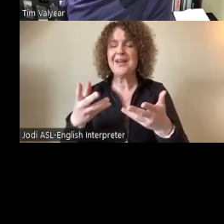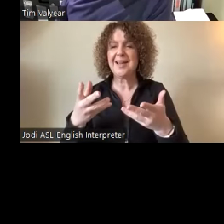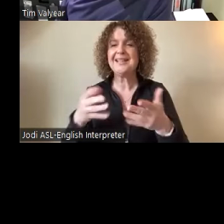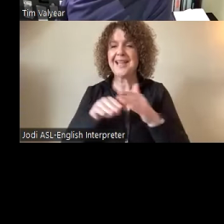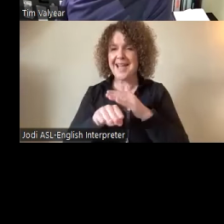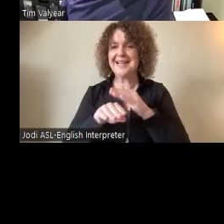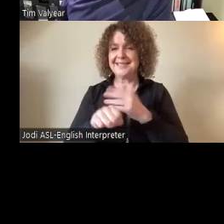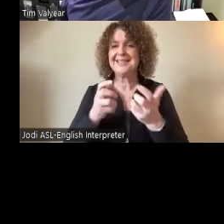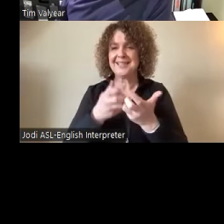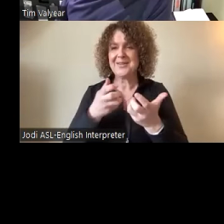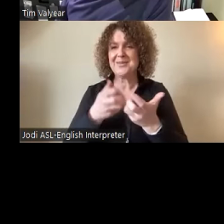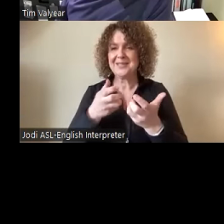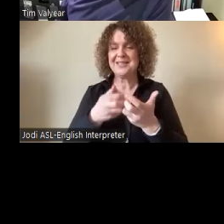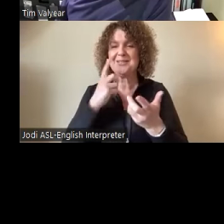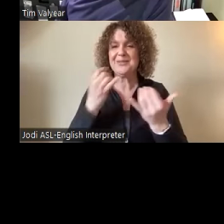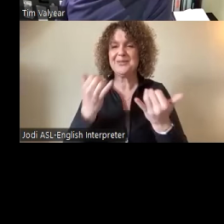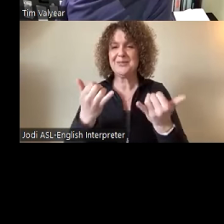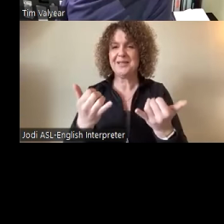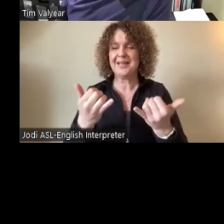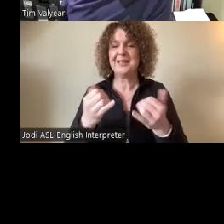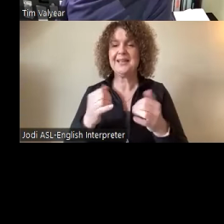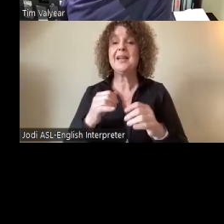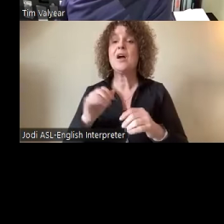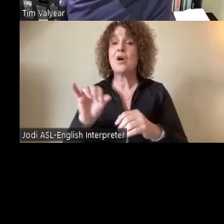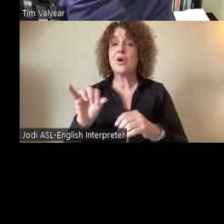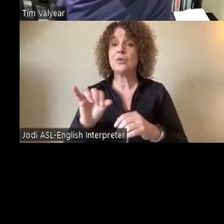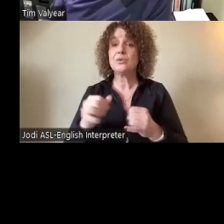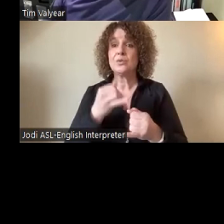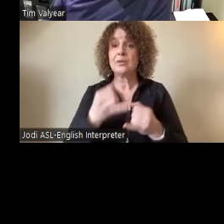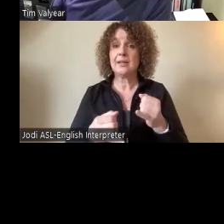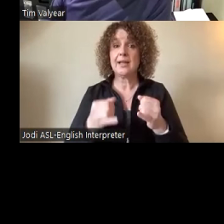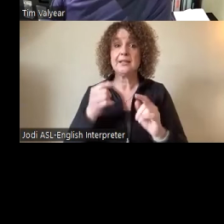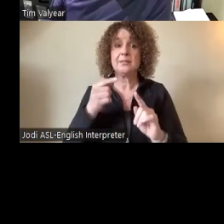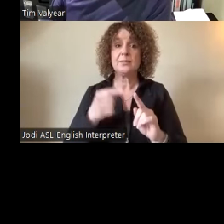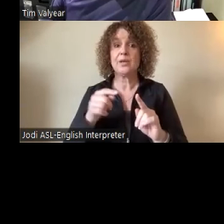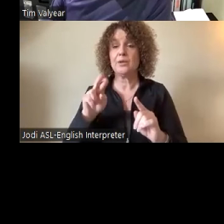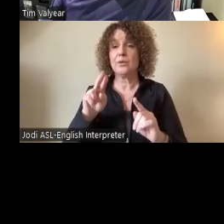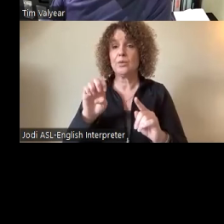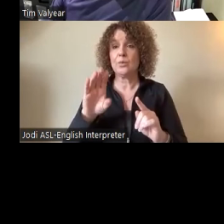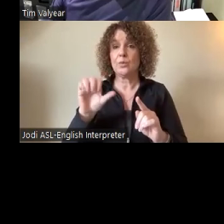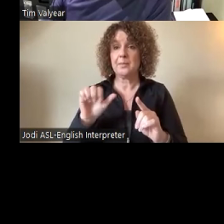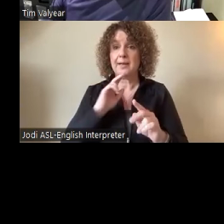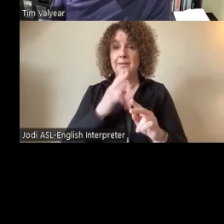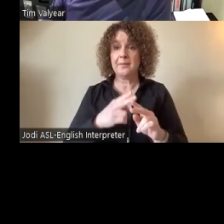interpreters, Jodi and Cindy, and Abby, the captionist, thank you very much for providing the access